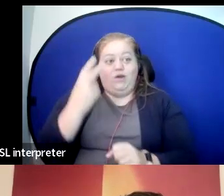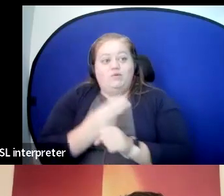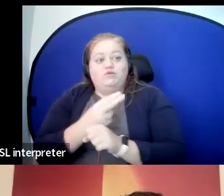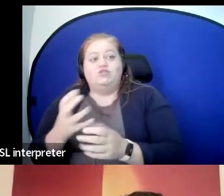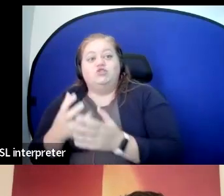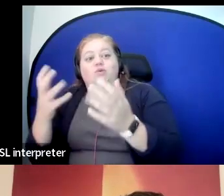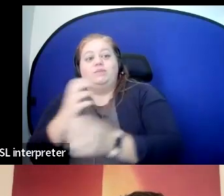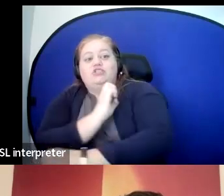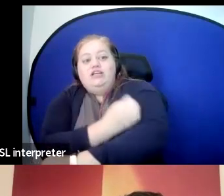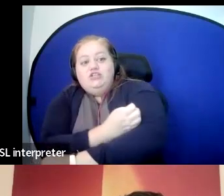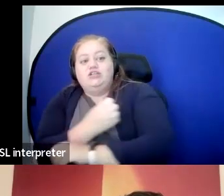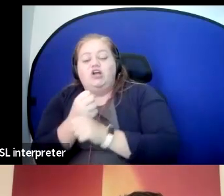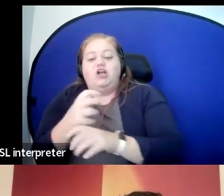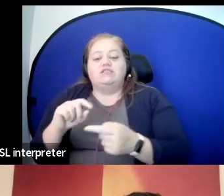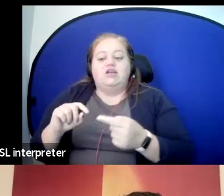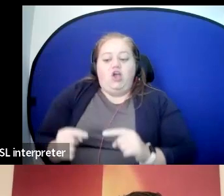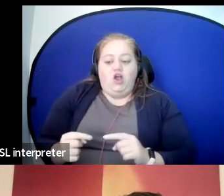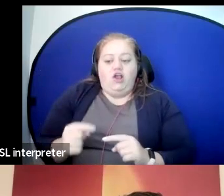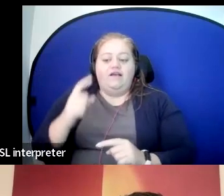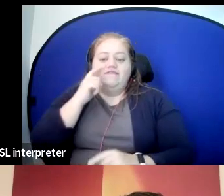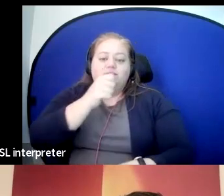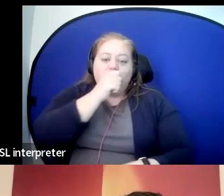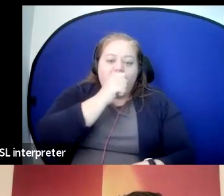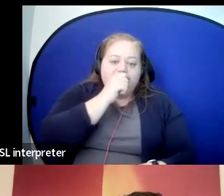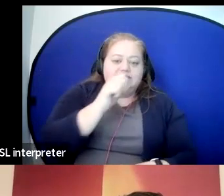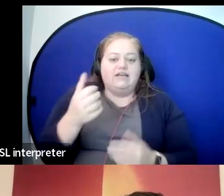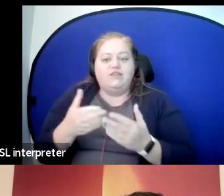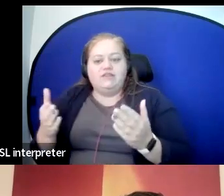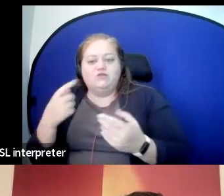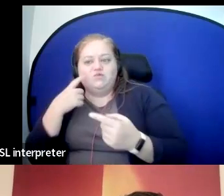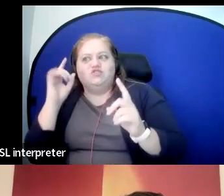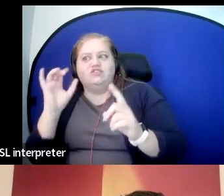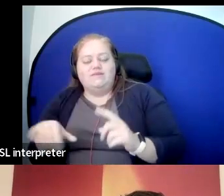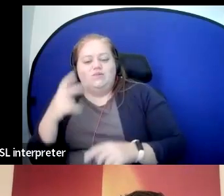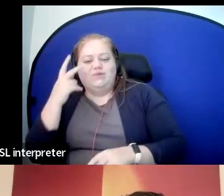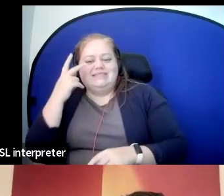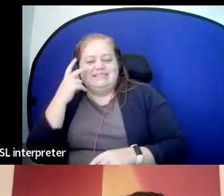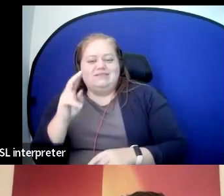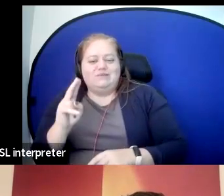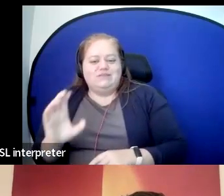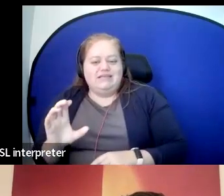and causing harm to privacy constraints to achieve that? But when you see these use cases in accessibility,